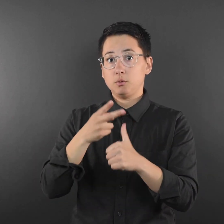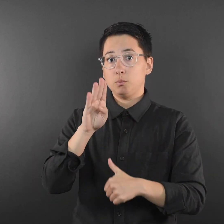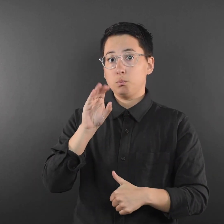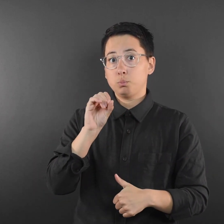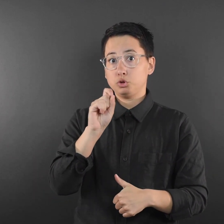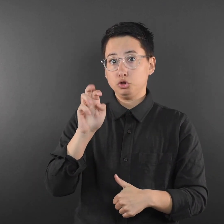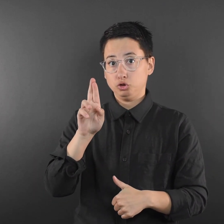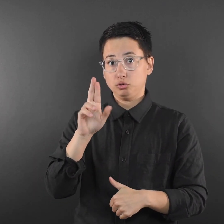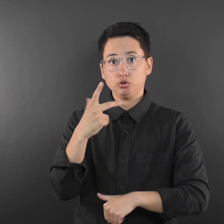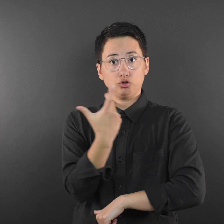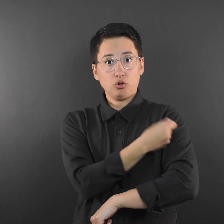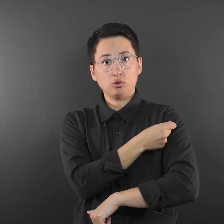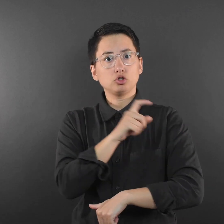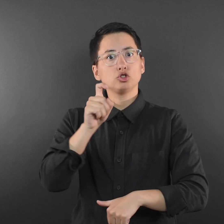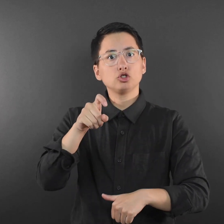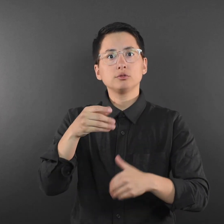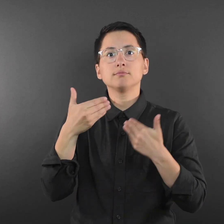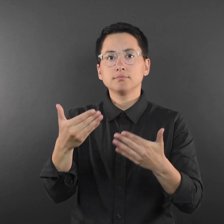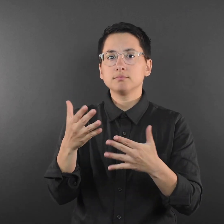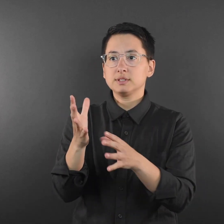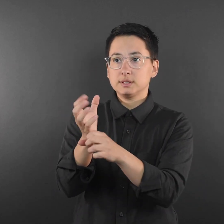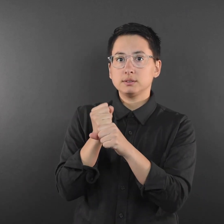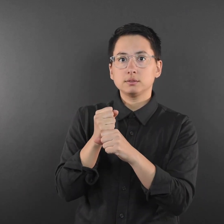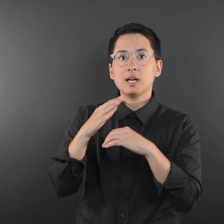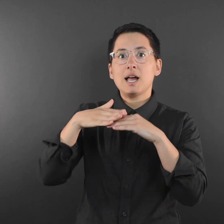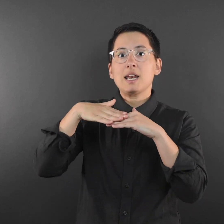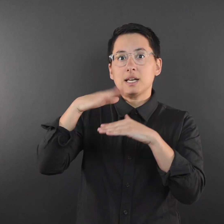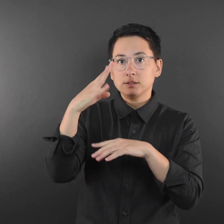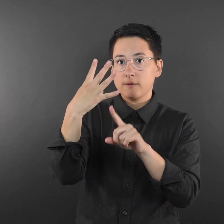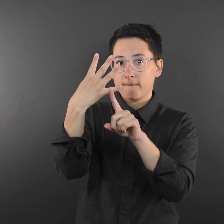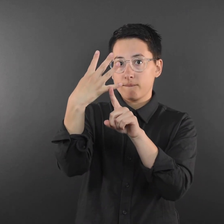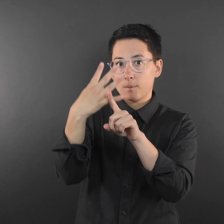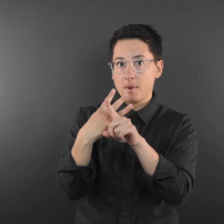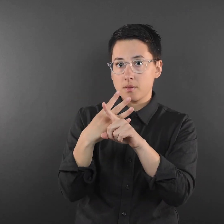The second booster shot should be given at least four months after the first booster